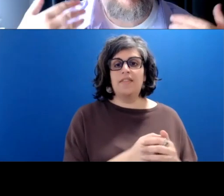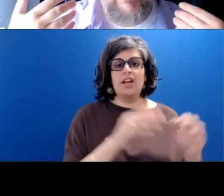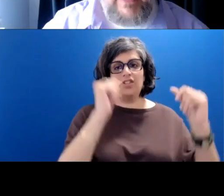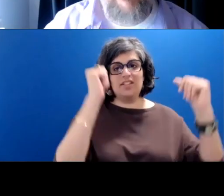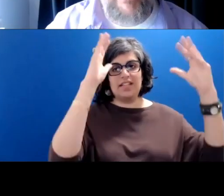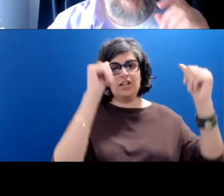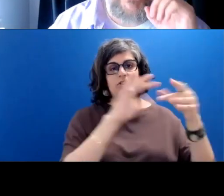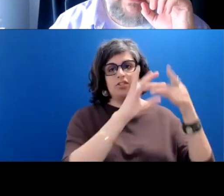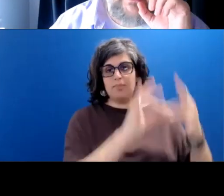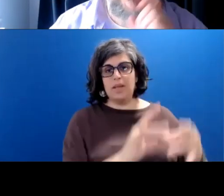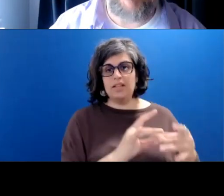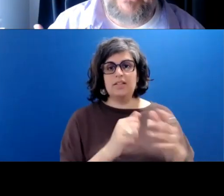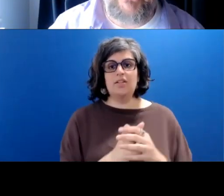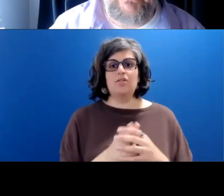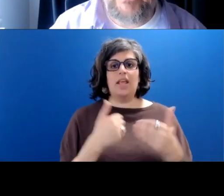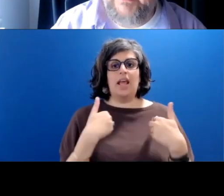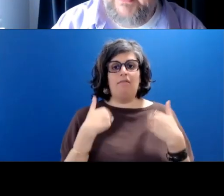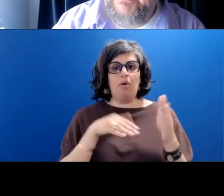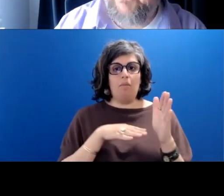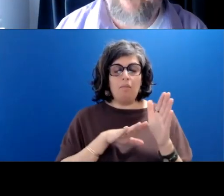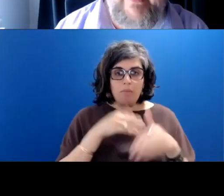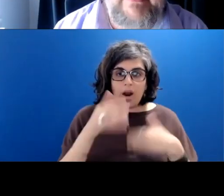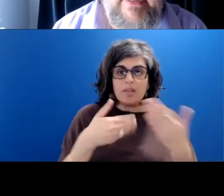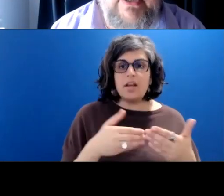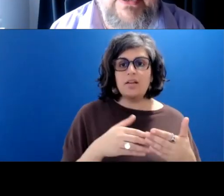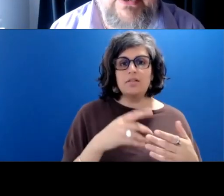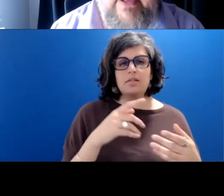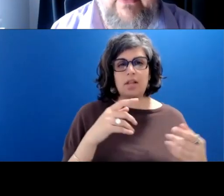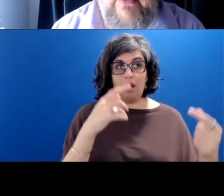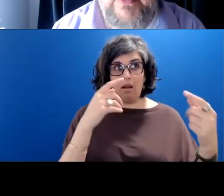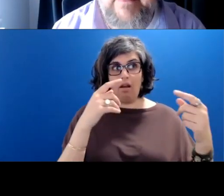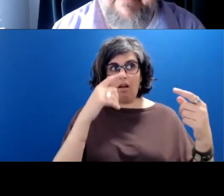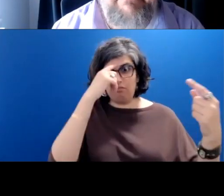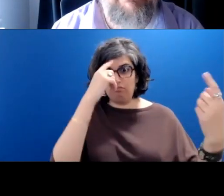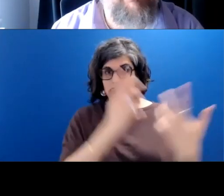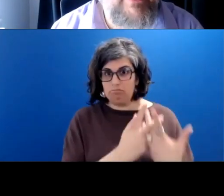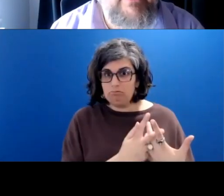and that's what they use to provide care to trans folks.